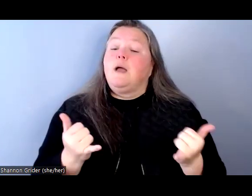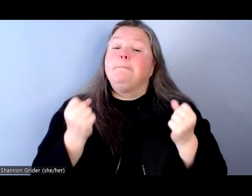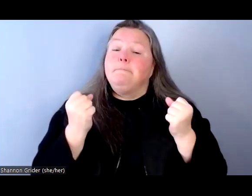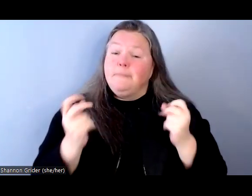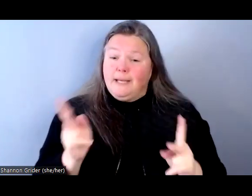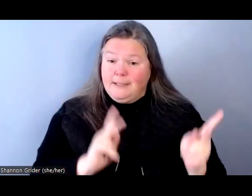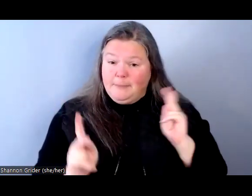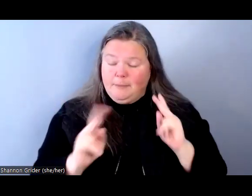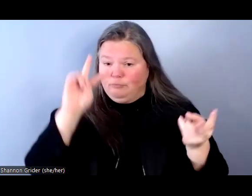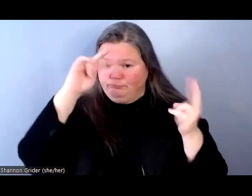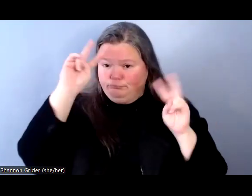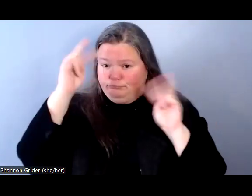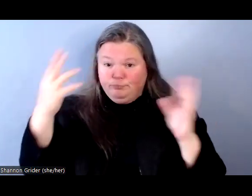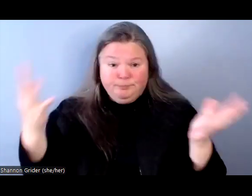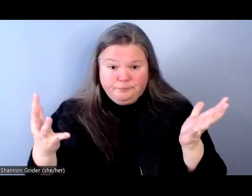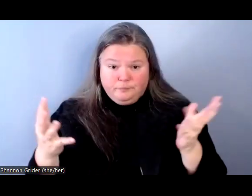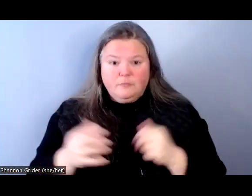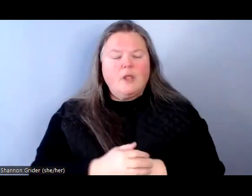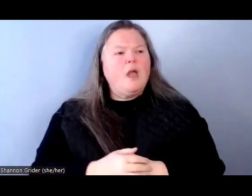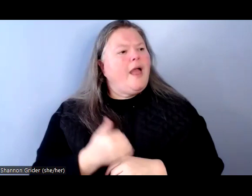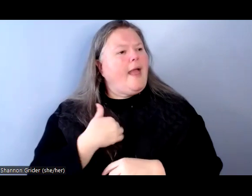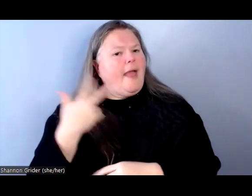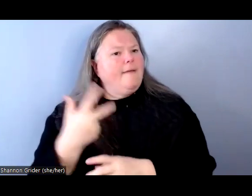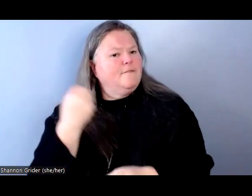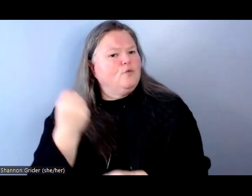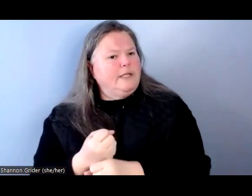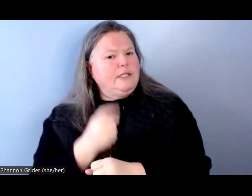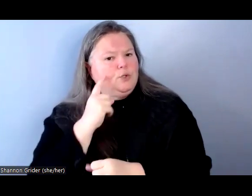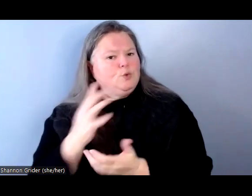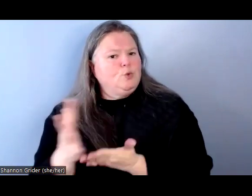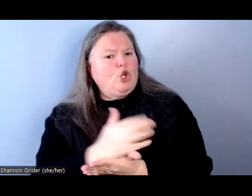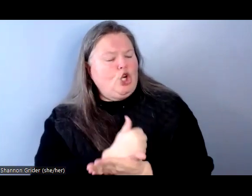A common misconception is that you have three years